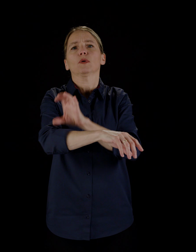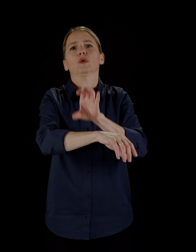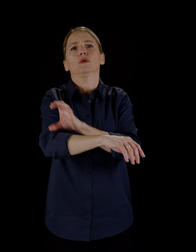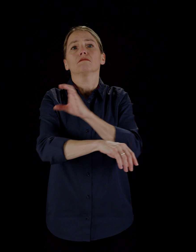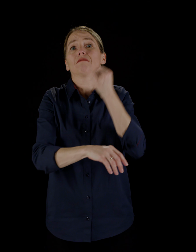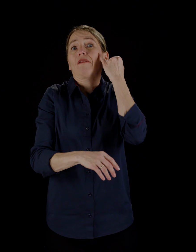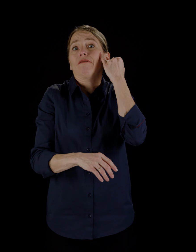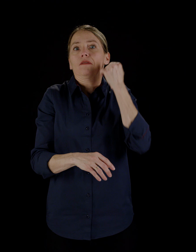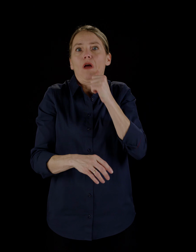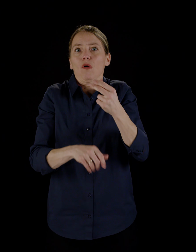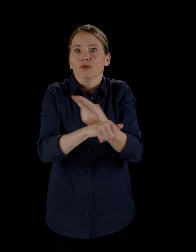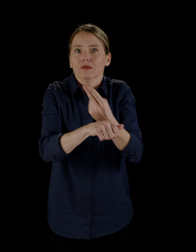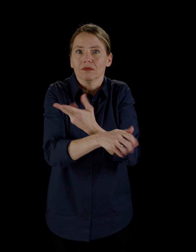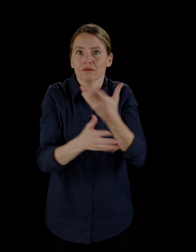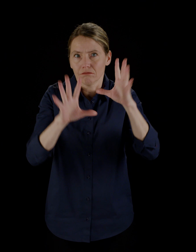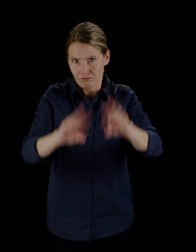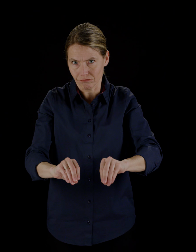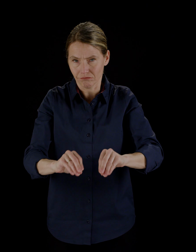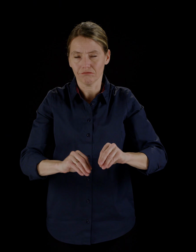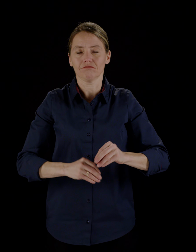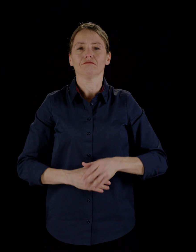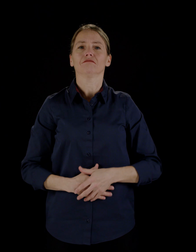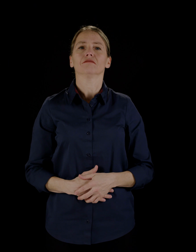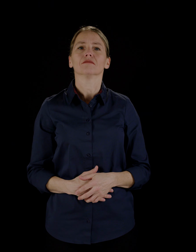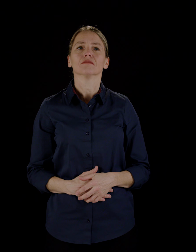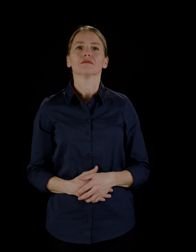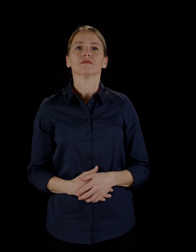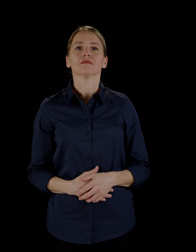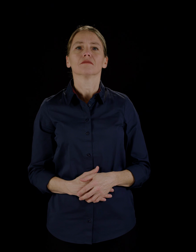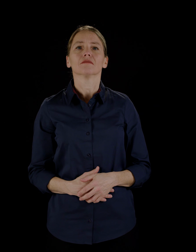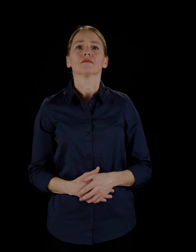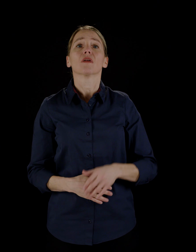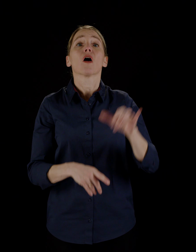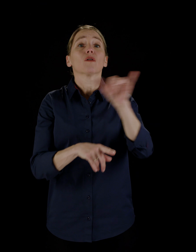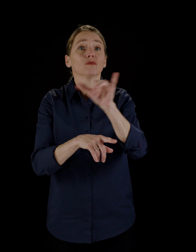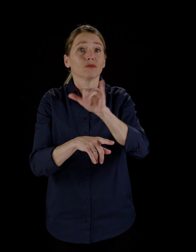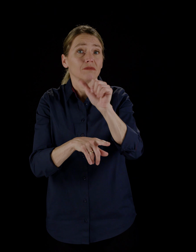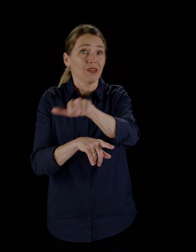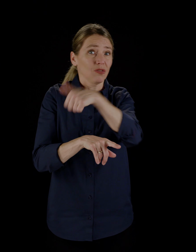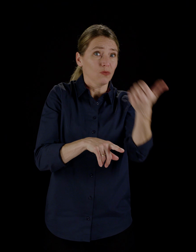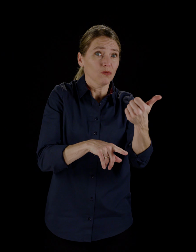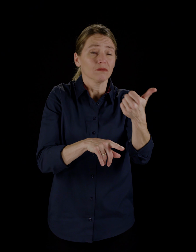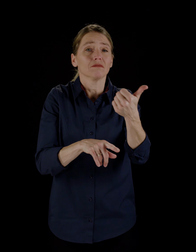to conserve data. 2. When music and videos are not in use, turn